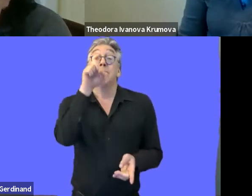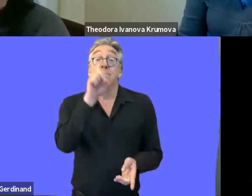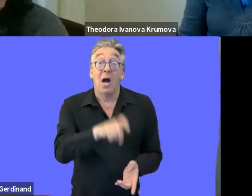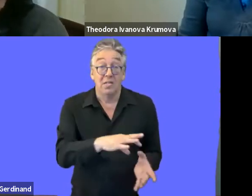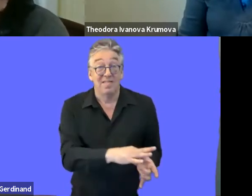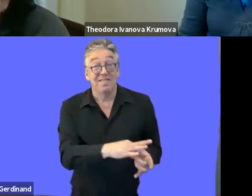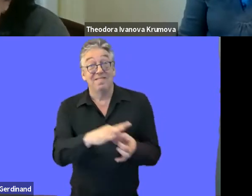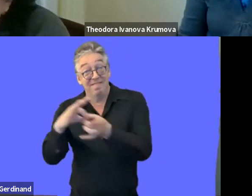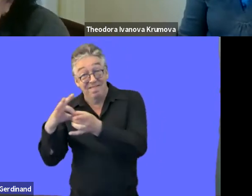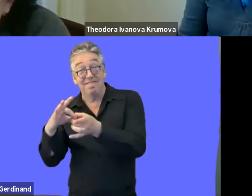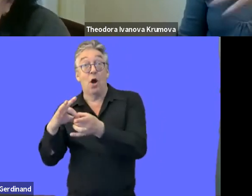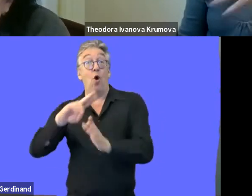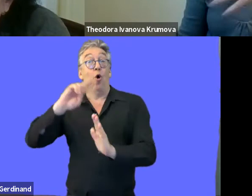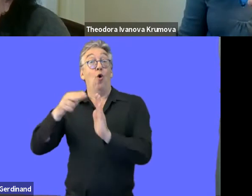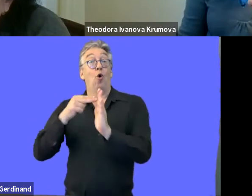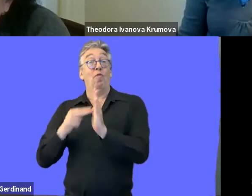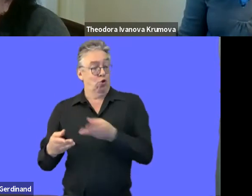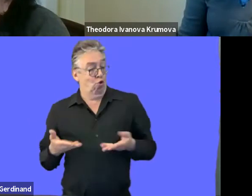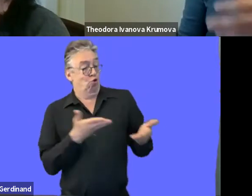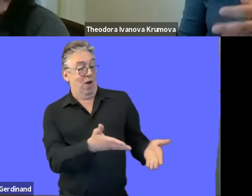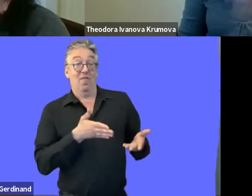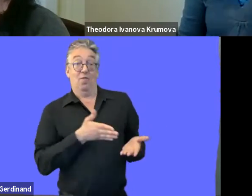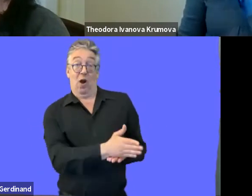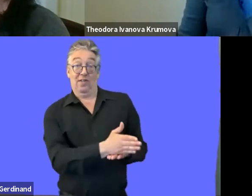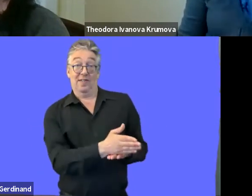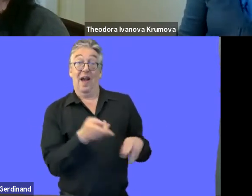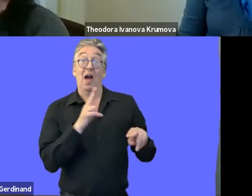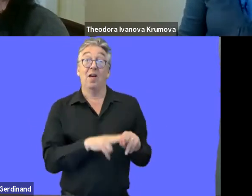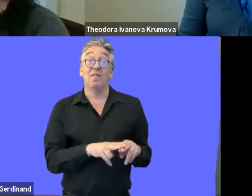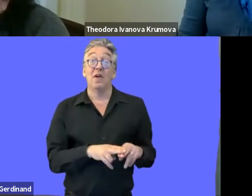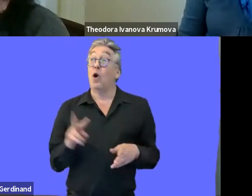Otherwise, they are not protected, and the individual complaint may happen